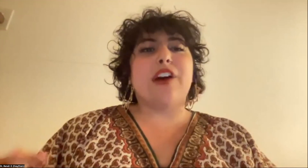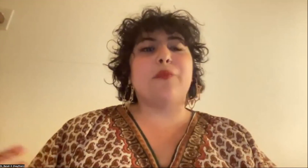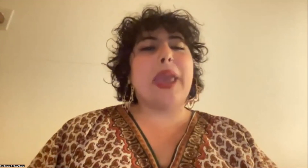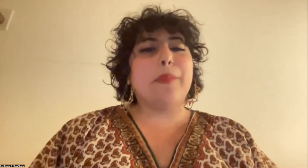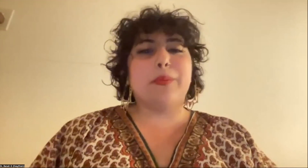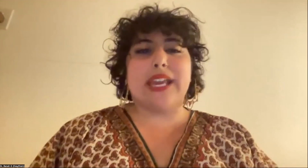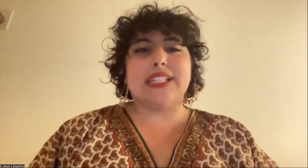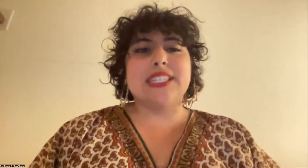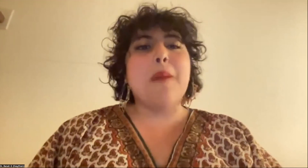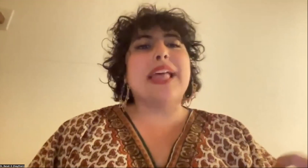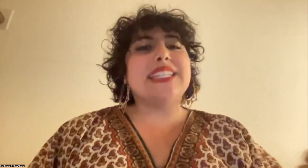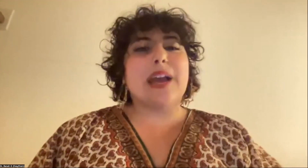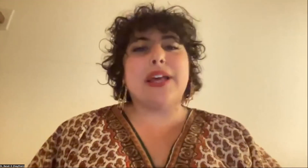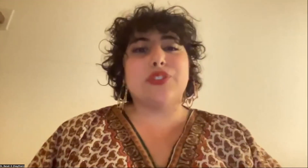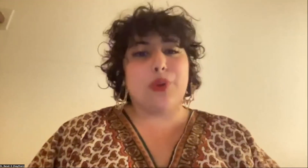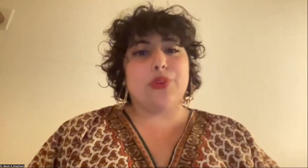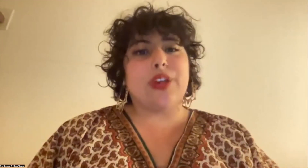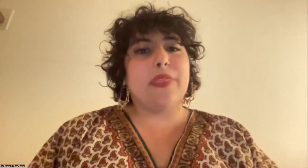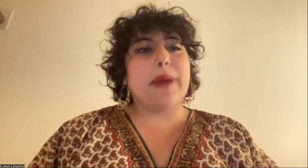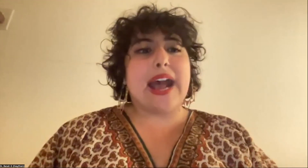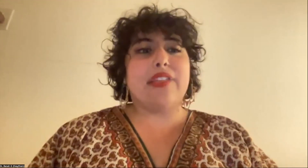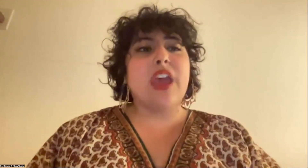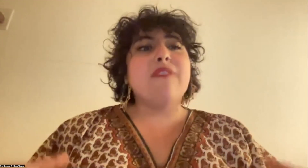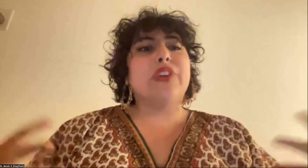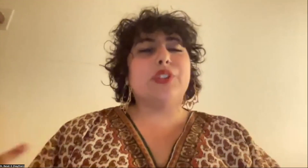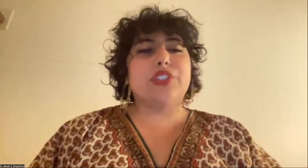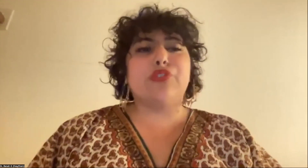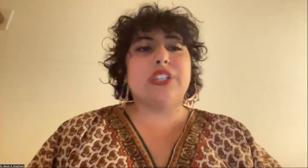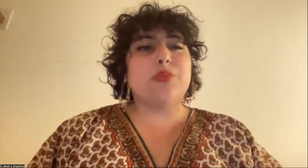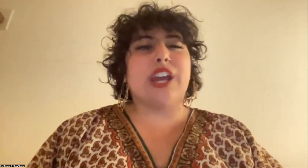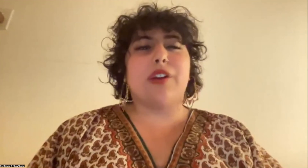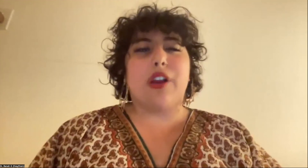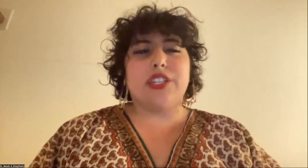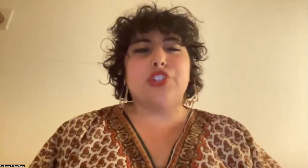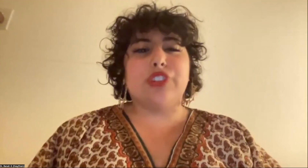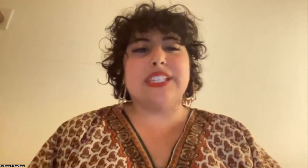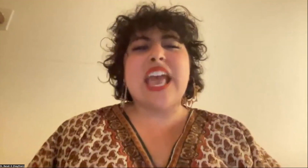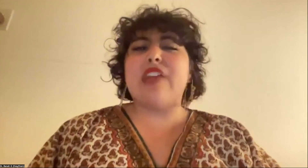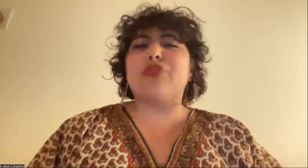out of paper plates, plant damask roses on the path, fill the streets with jacaranda trees and